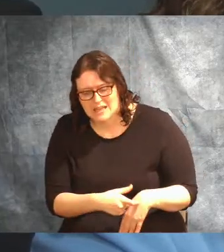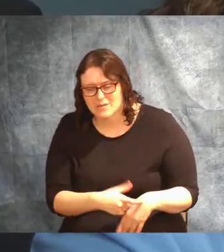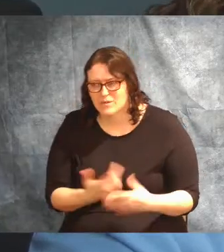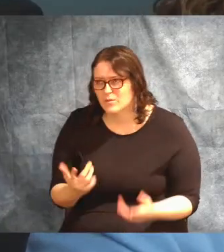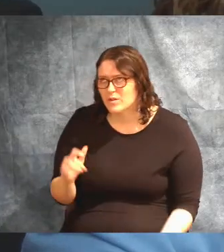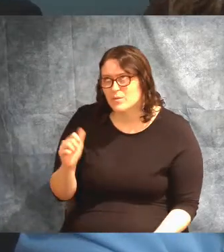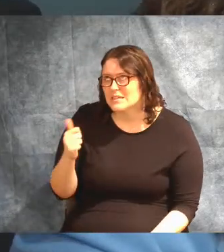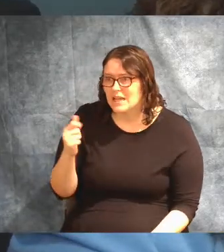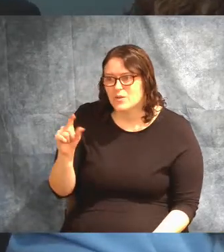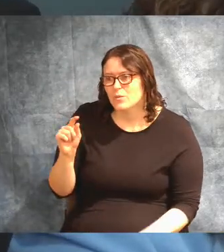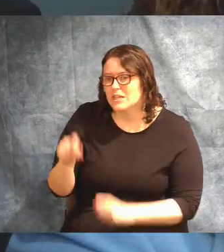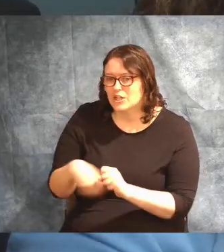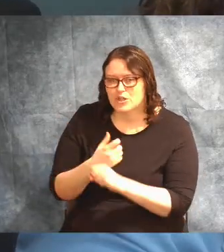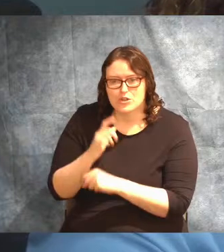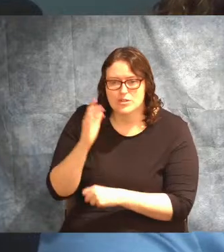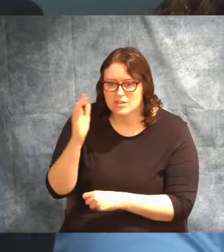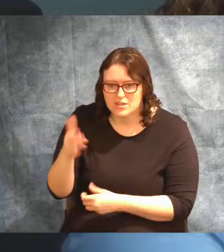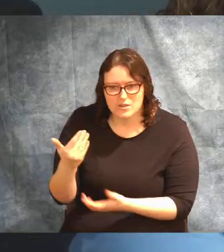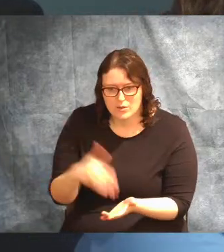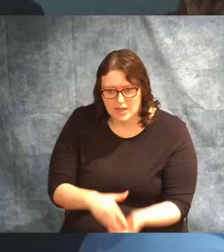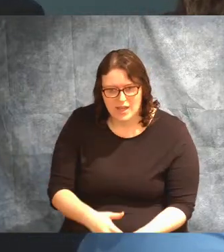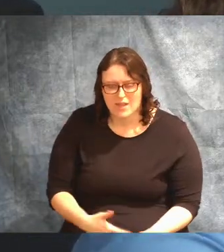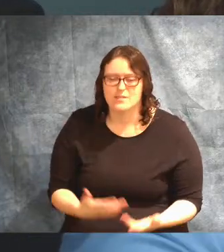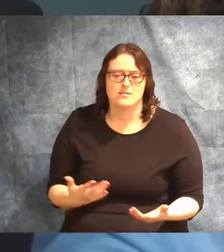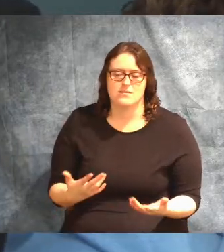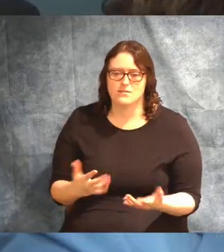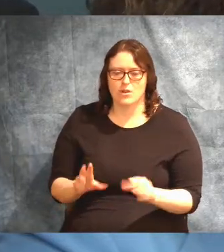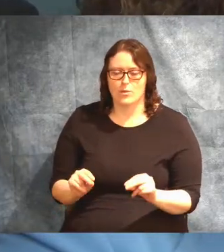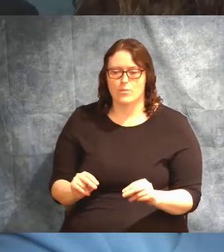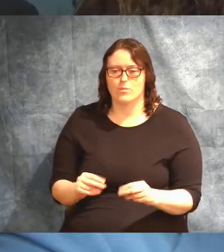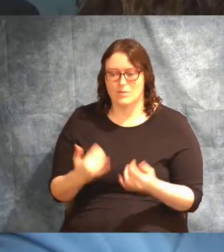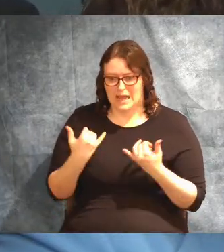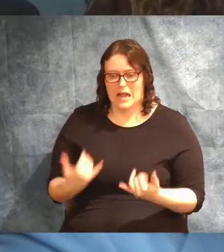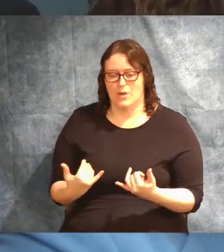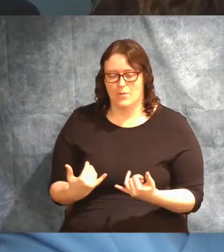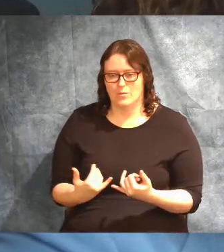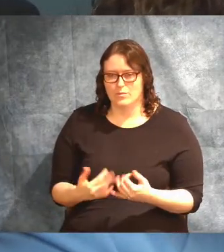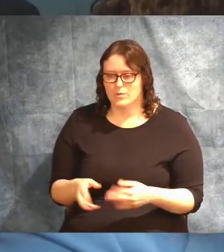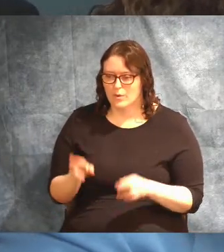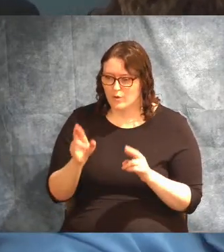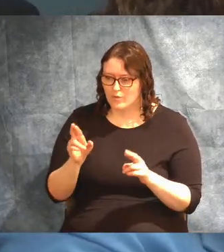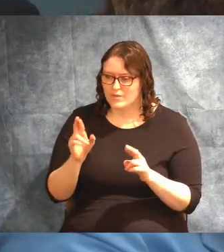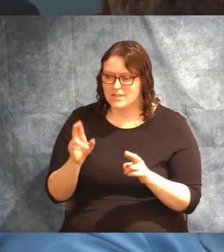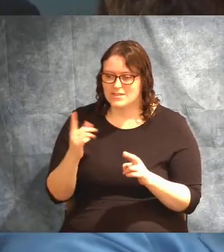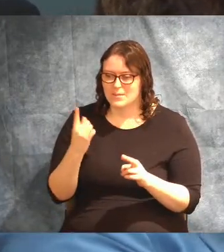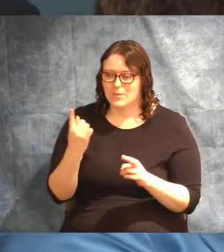20 years from now, we'll be able to do it." So, I'm hopeful that we'll get something quickly back